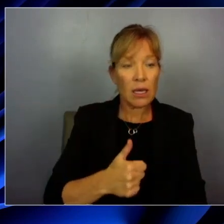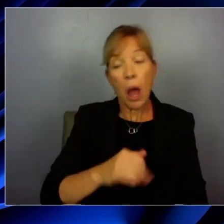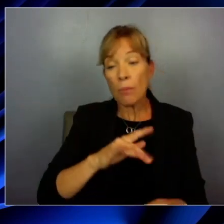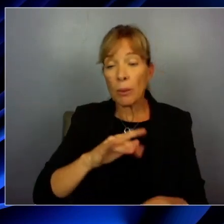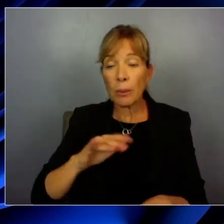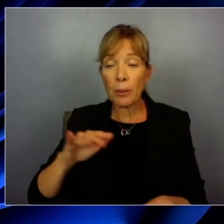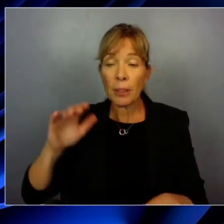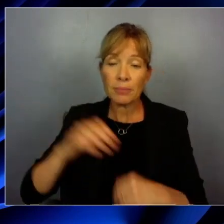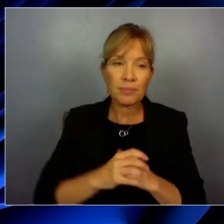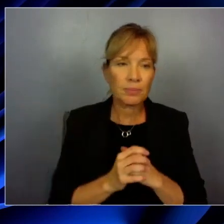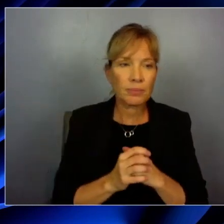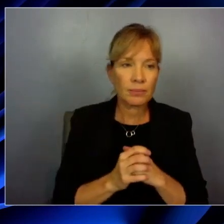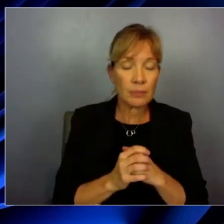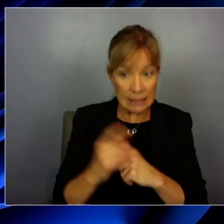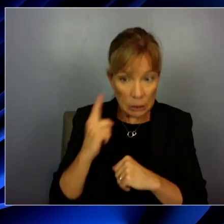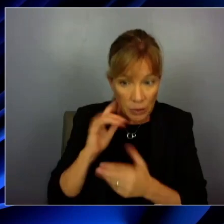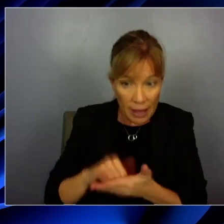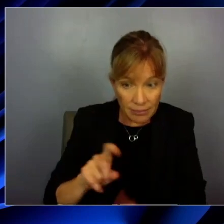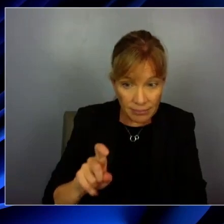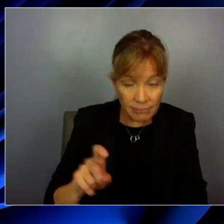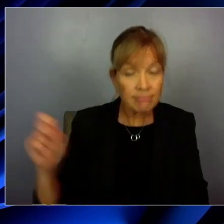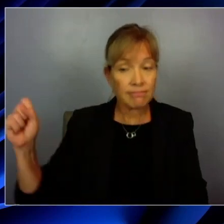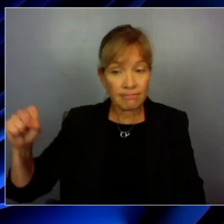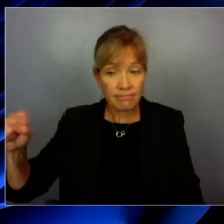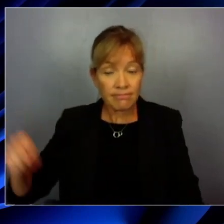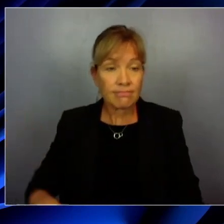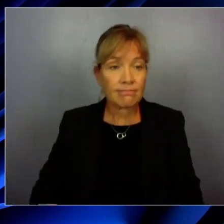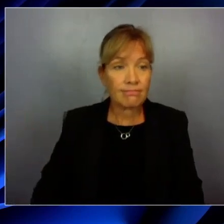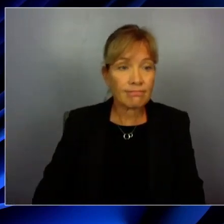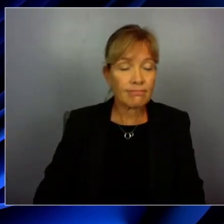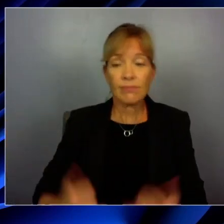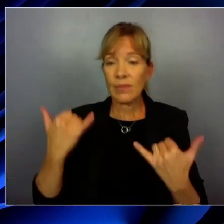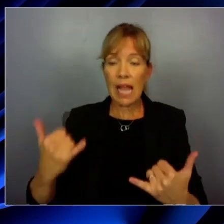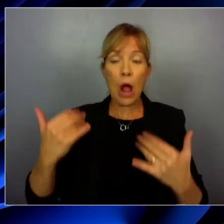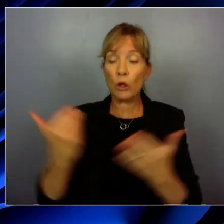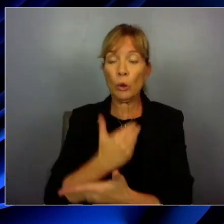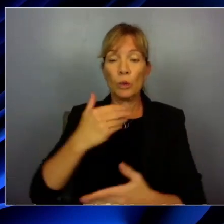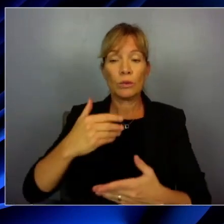Hearing that Yep, sure am, and here's the new sound, so replay